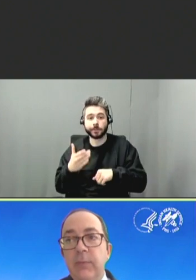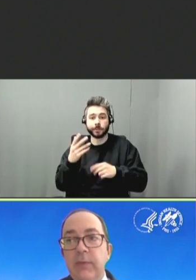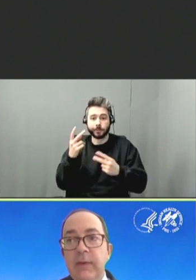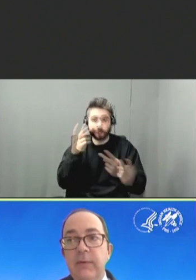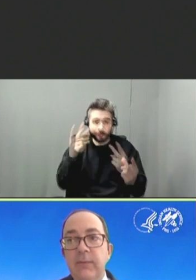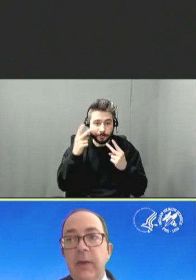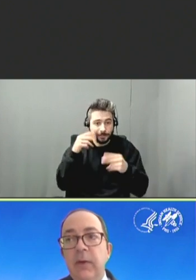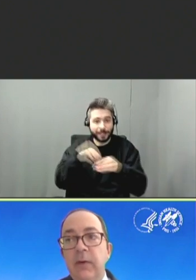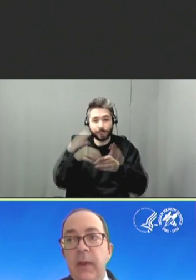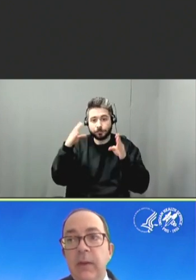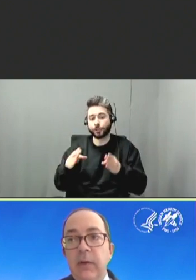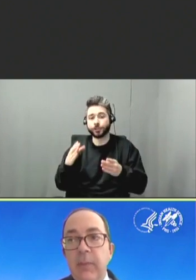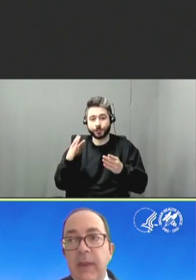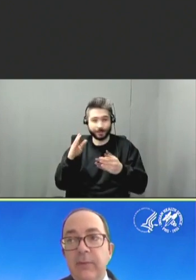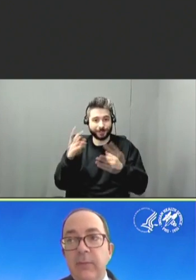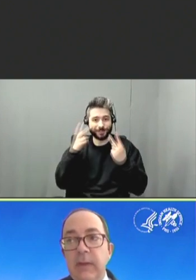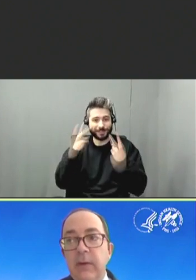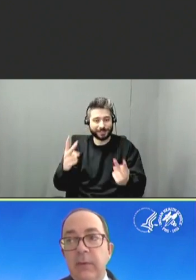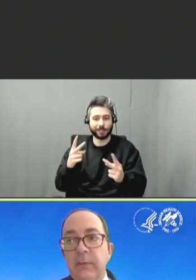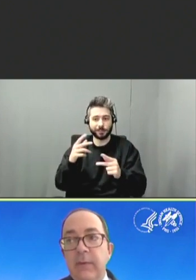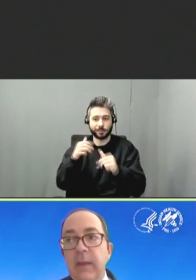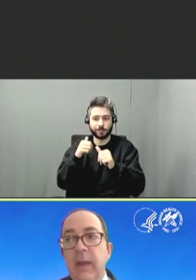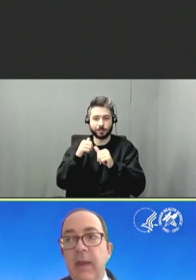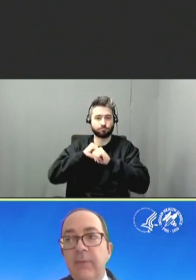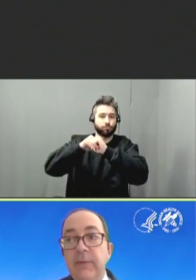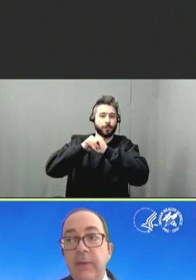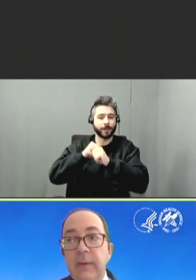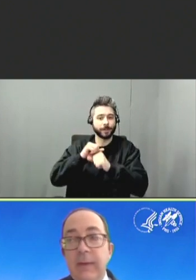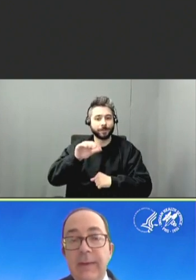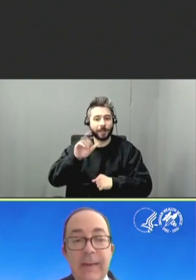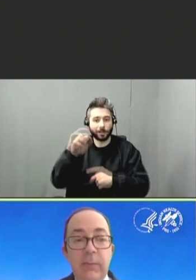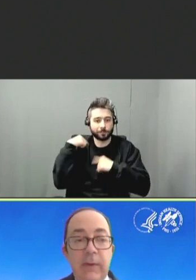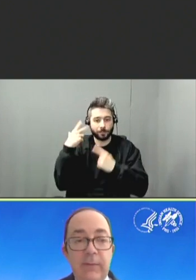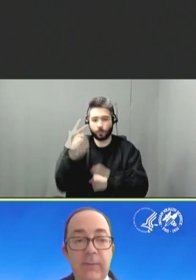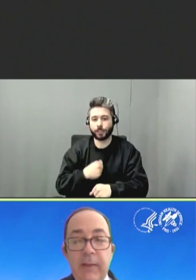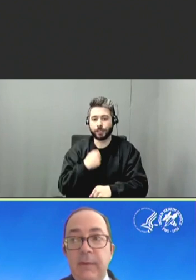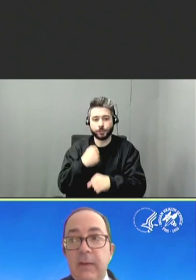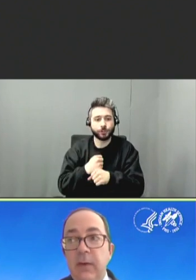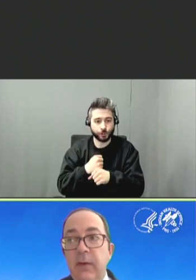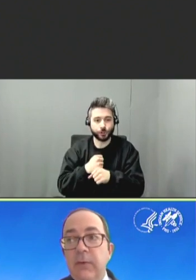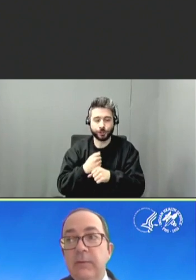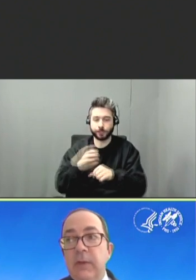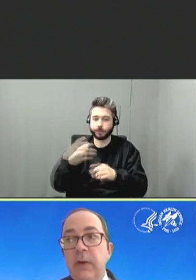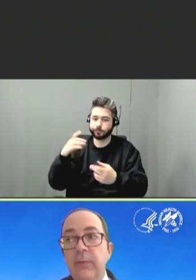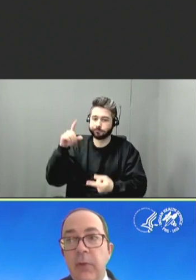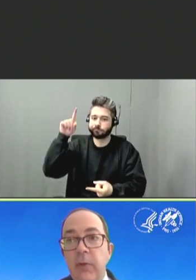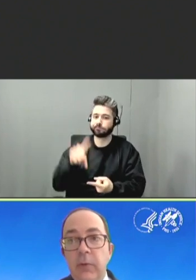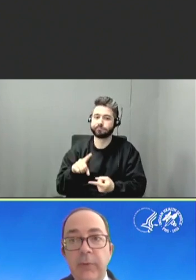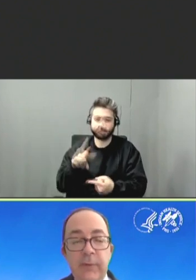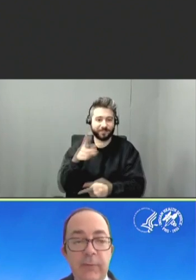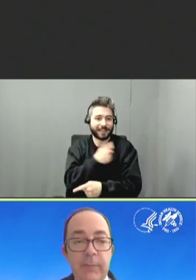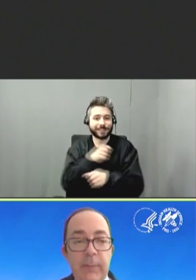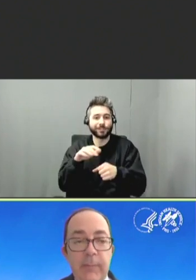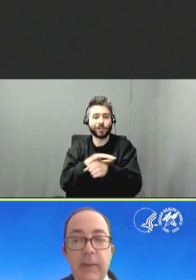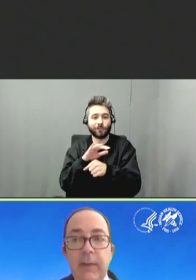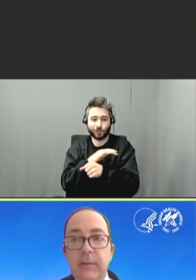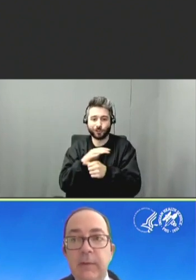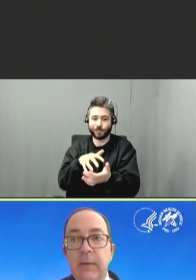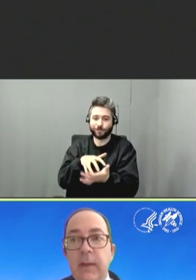preventive care during the past three years have resulted in decreased vaccine coverage and our vulnerable service population.